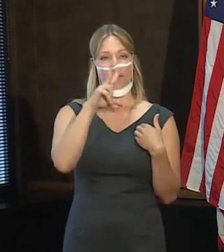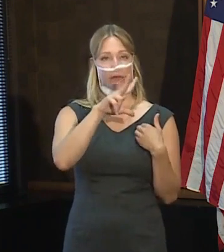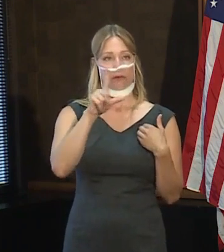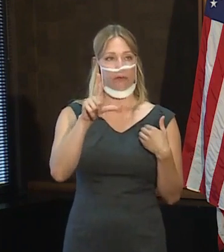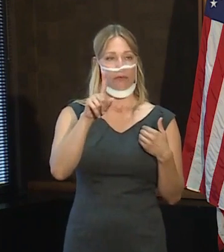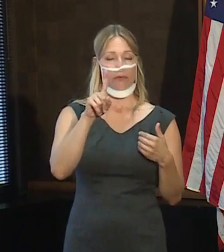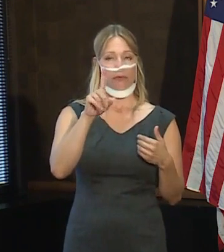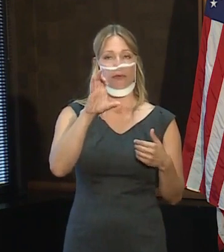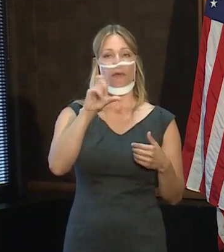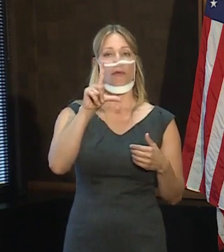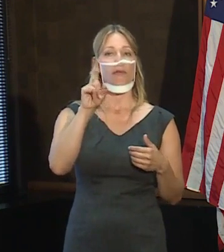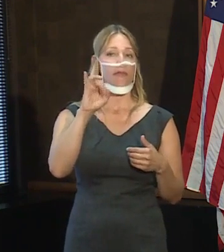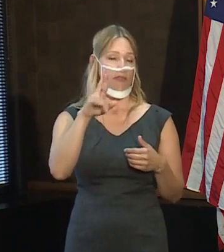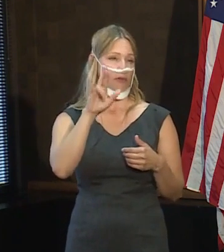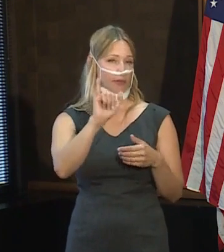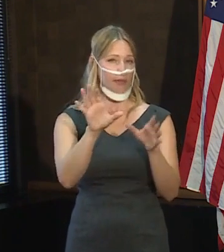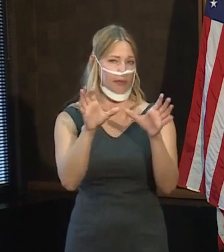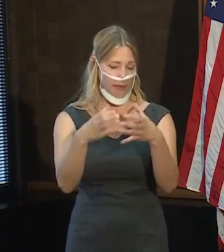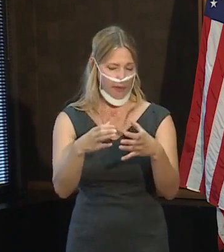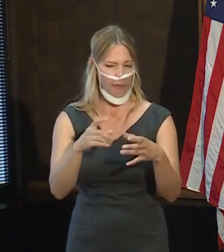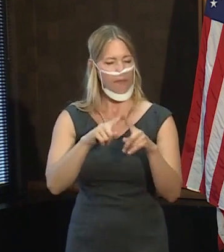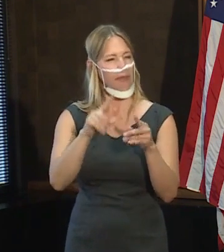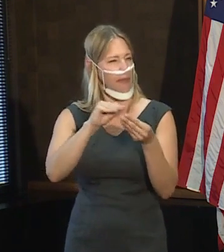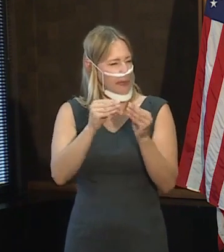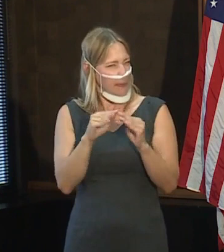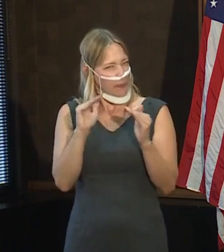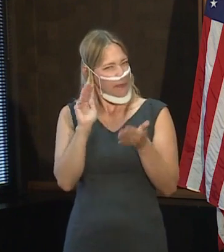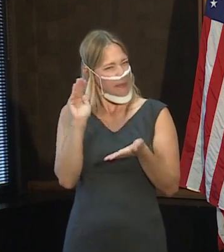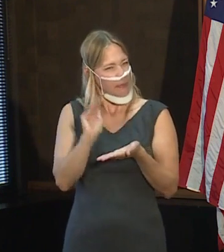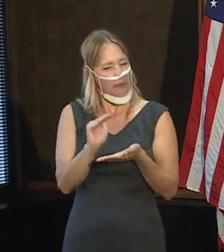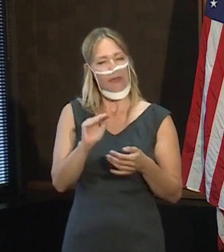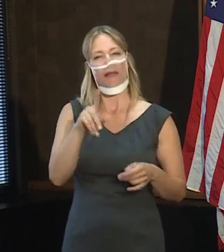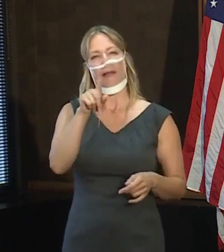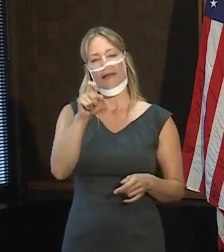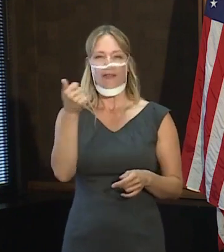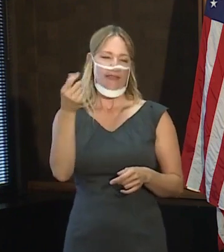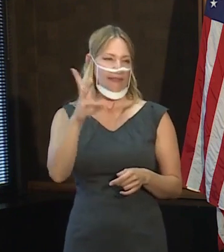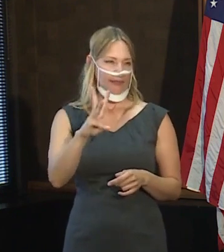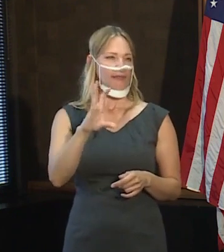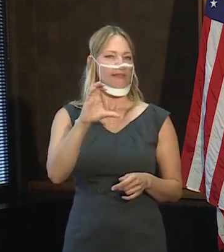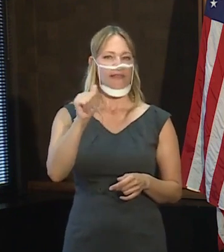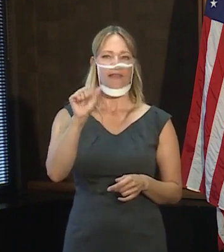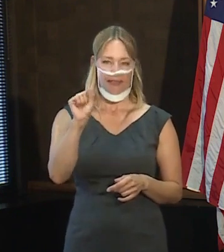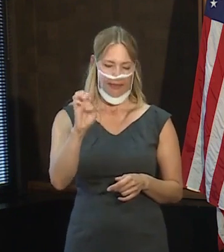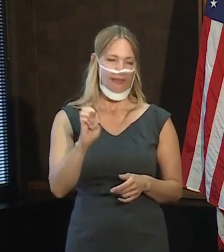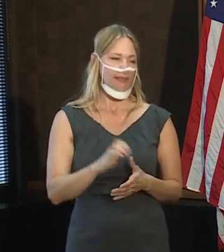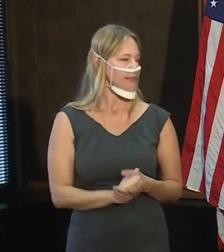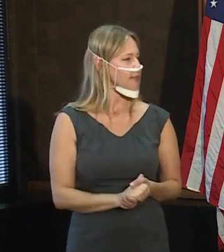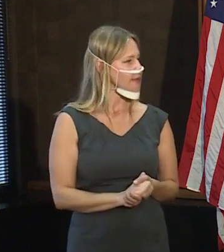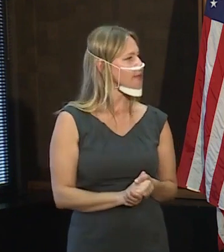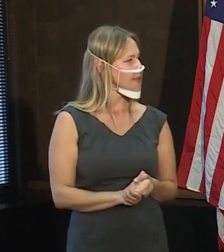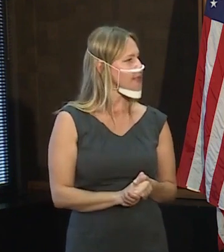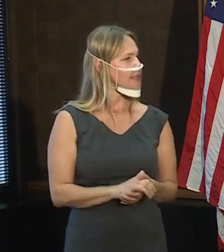WHOLESALE RETAIL IS THE NEXT CLUSTER CATEGORY 31 CLUSTERS IN THEIR CATEGORY. VERY SMALL NUMBERS.